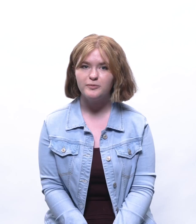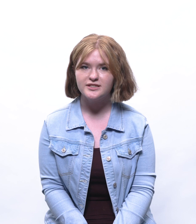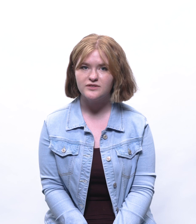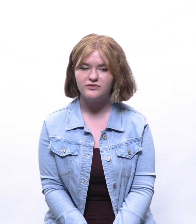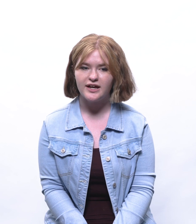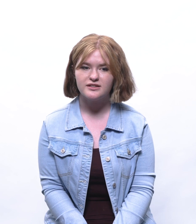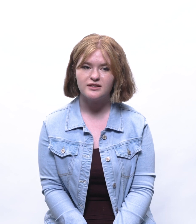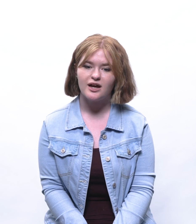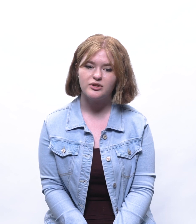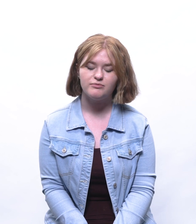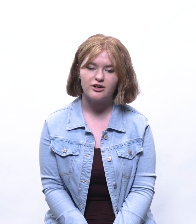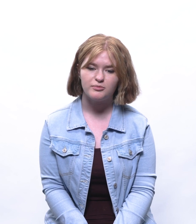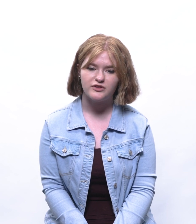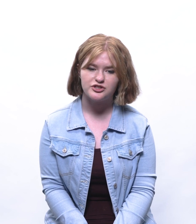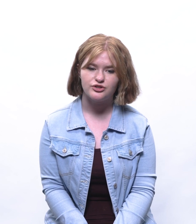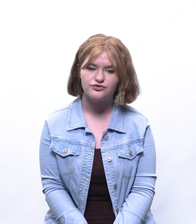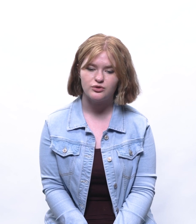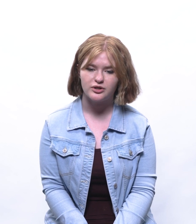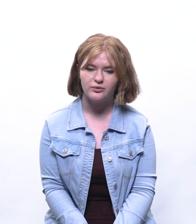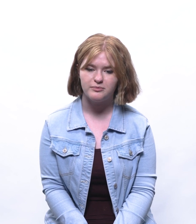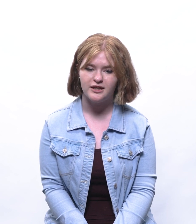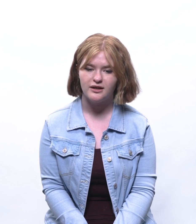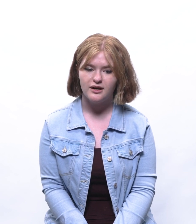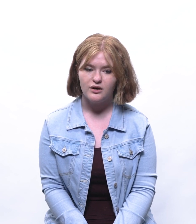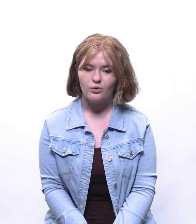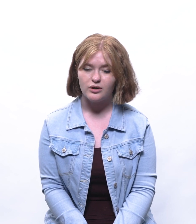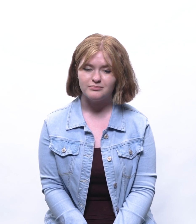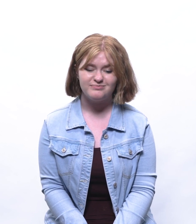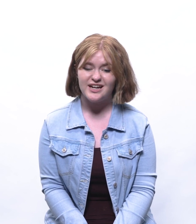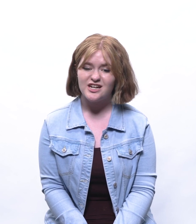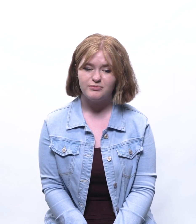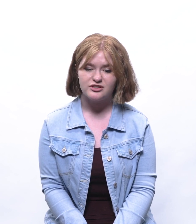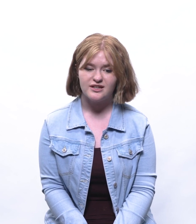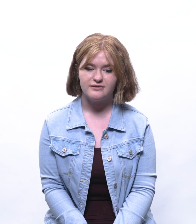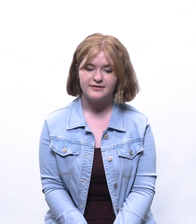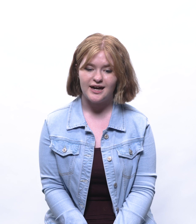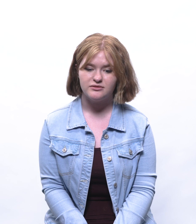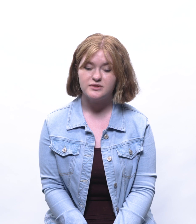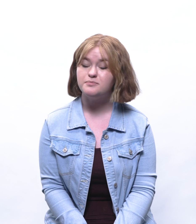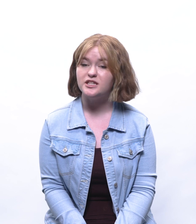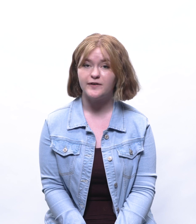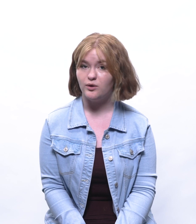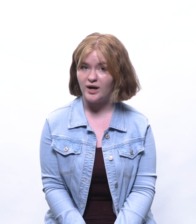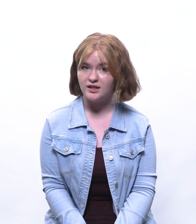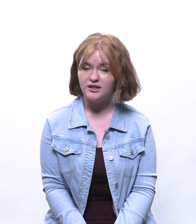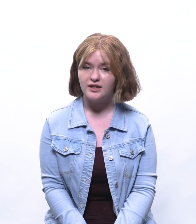Three pieces of advice that I would give medical professionals for working with me or any deaf person that speaks very well